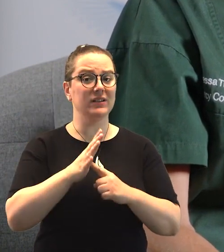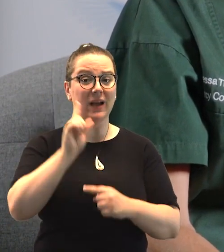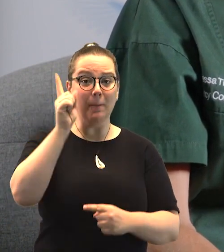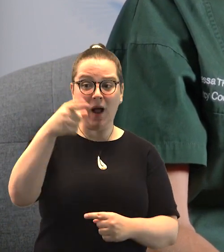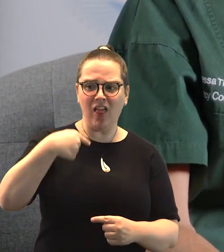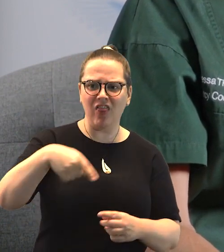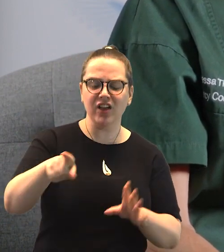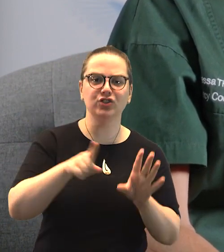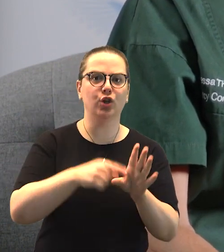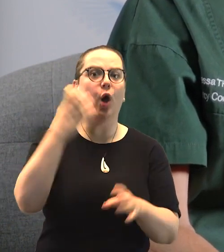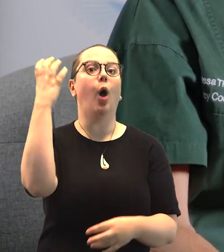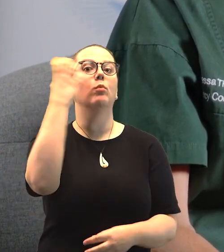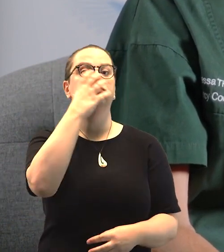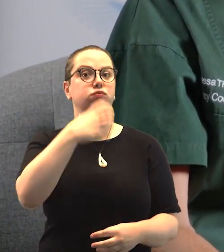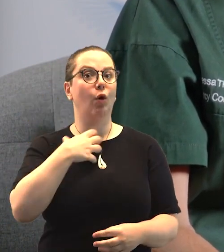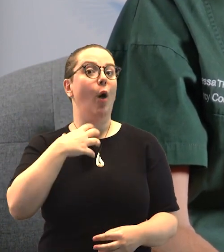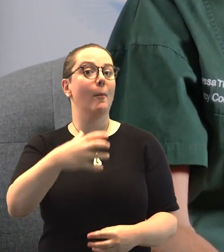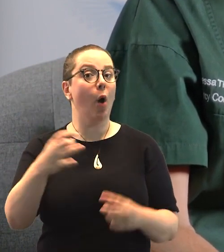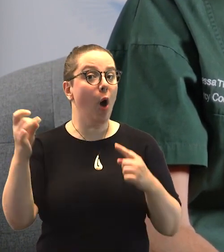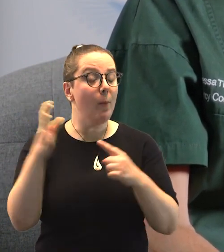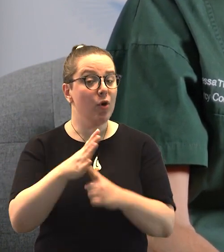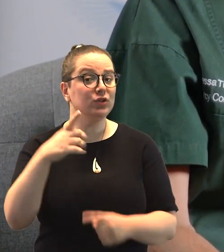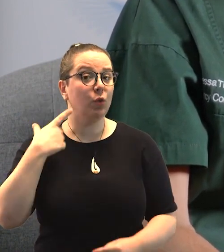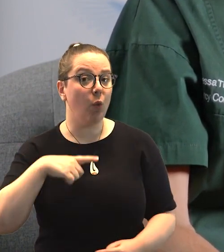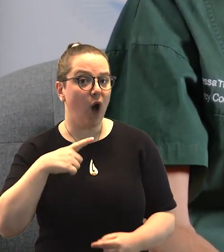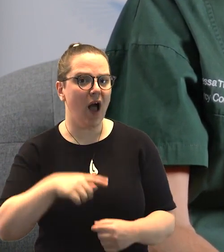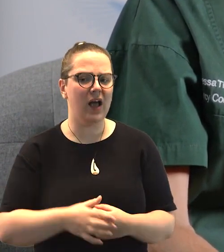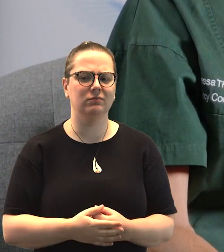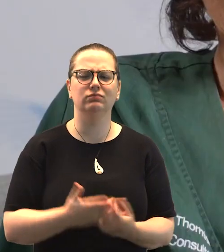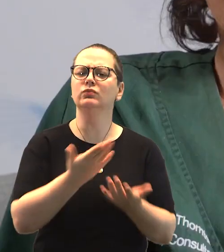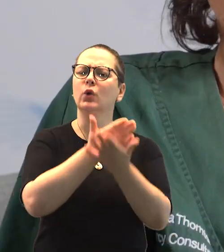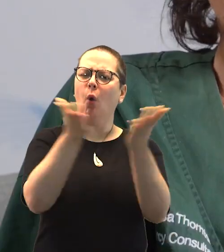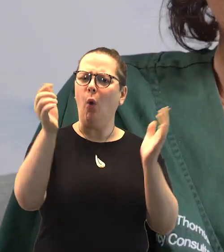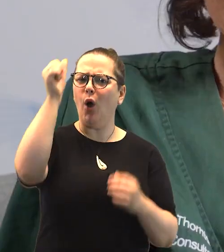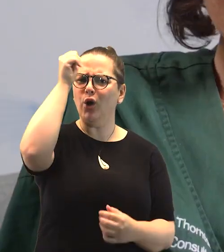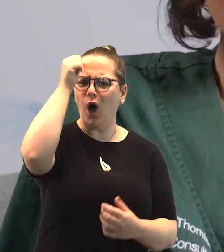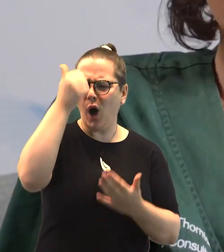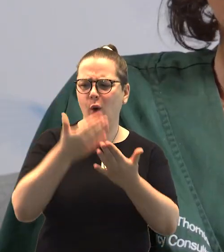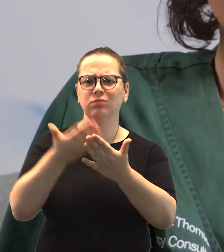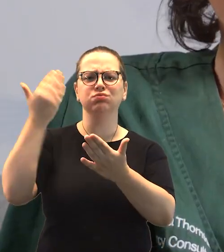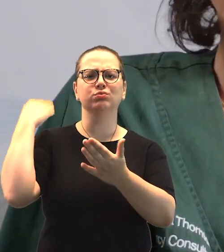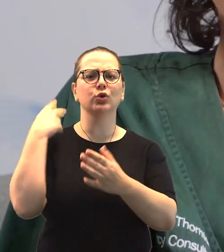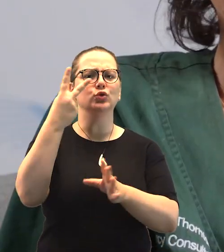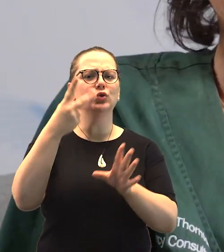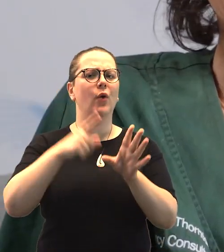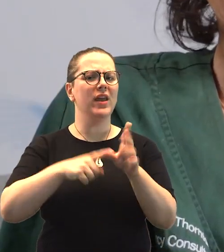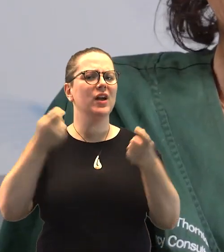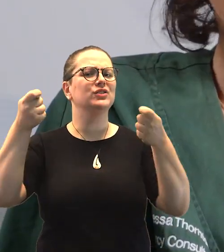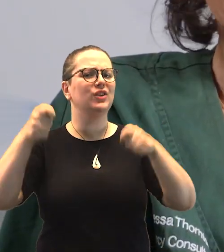as everyone is aware we've been locked down for the last two years. So this year we will all be exposed in a way